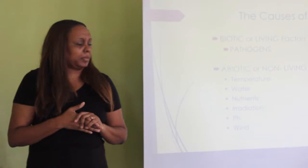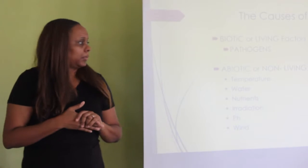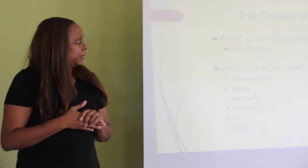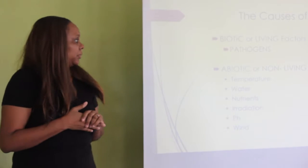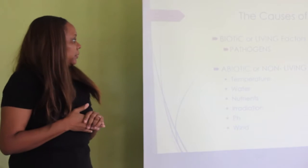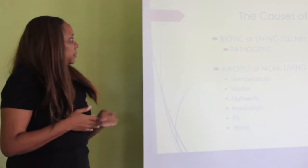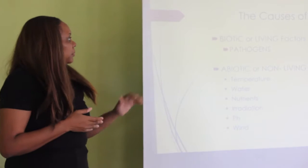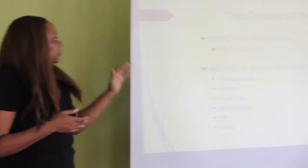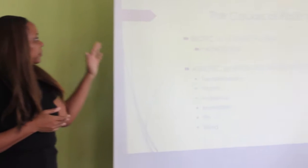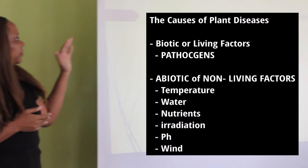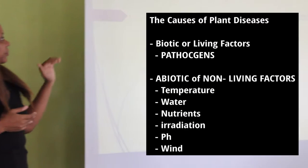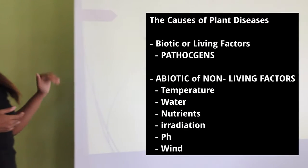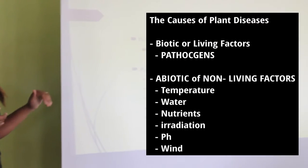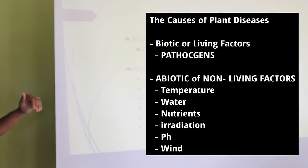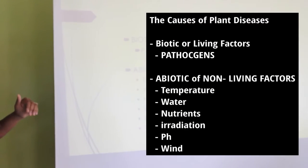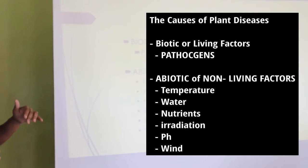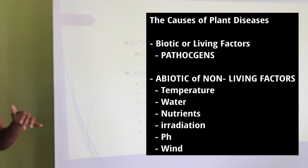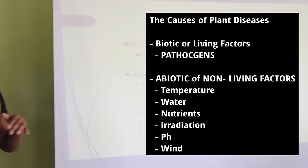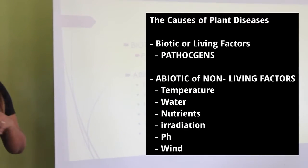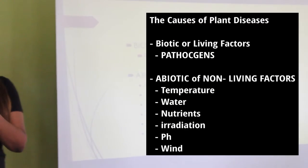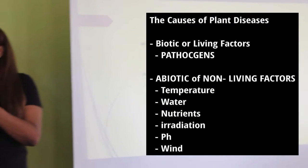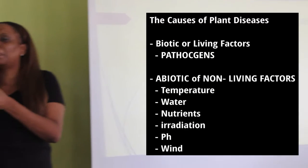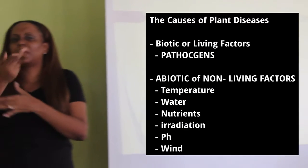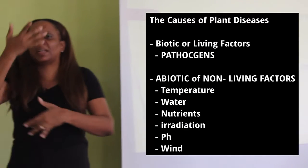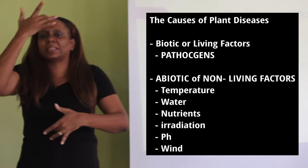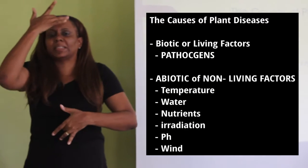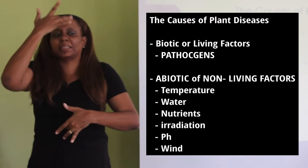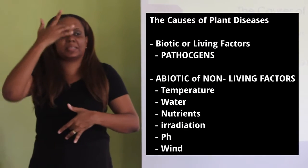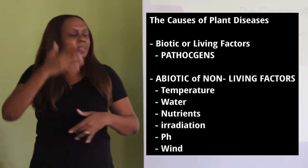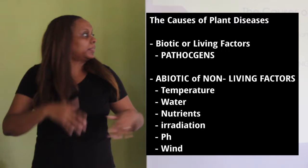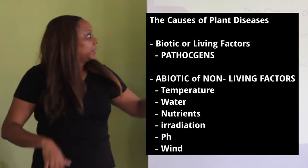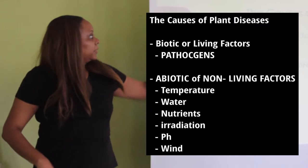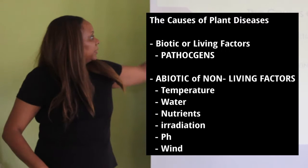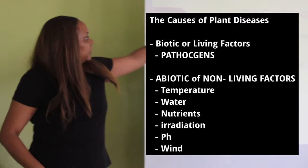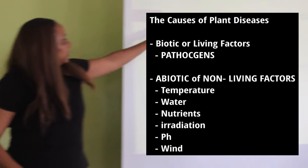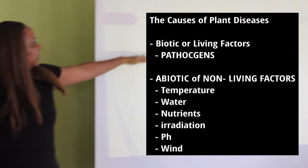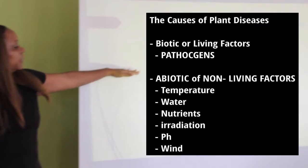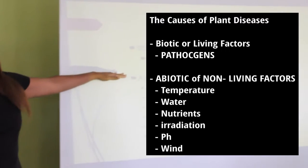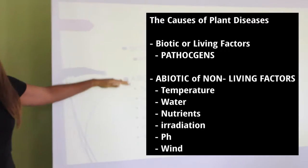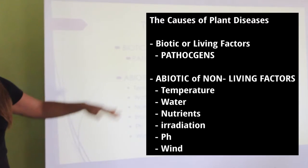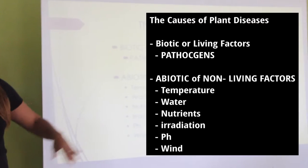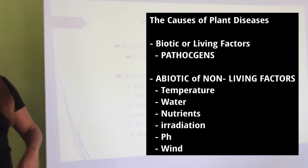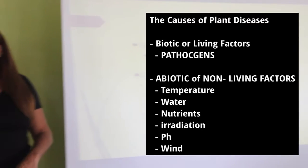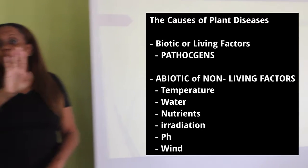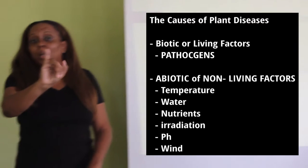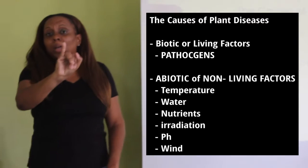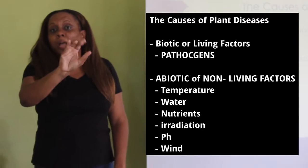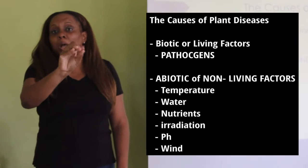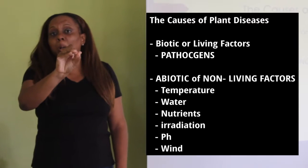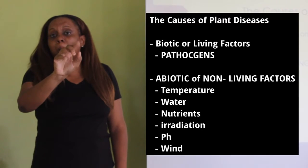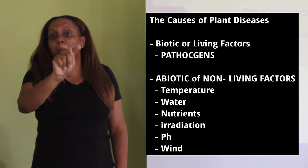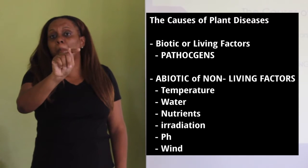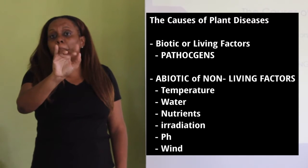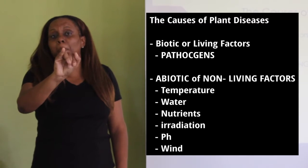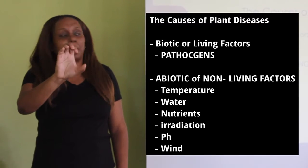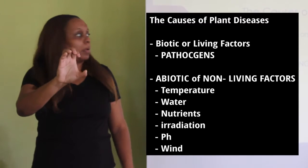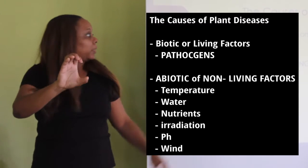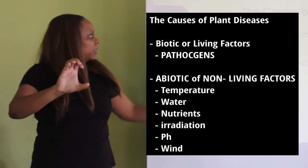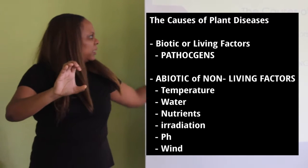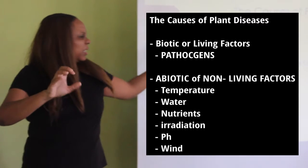the causes of plant diseases biotic or living factors and pathogens that we see later are